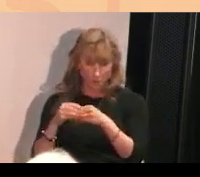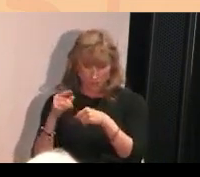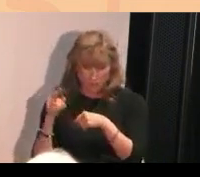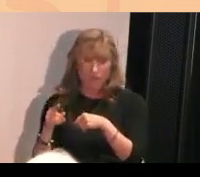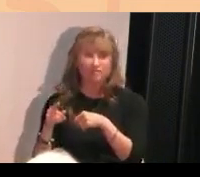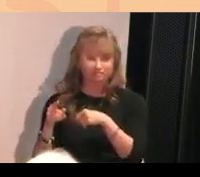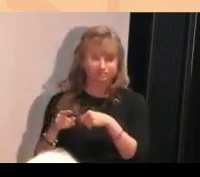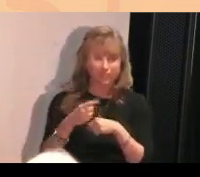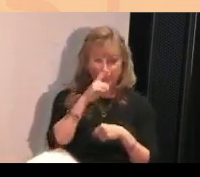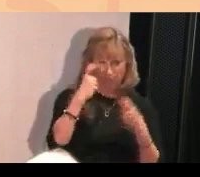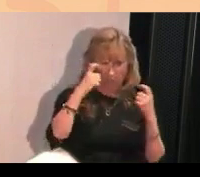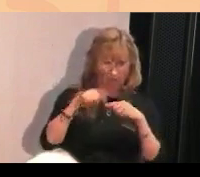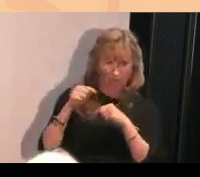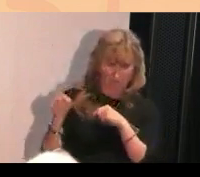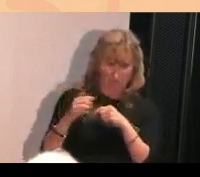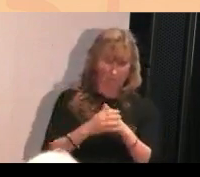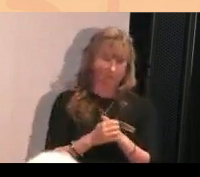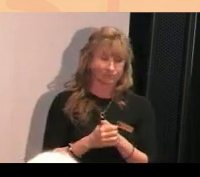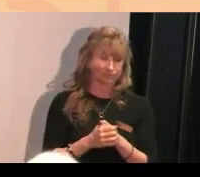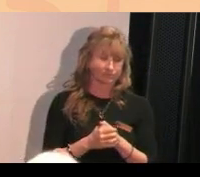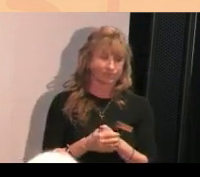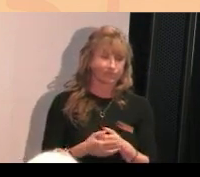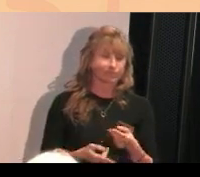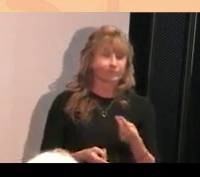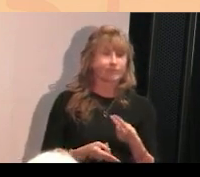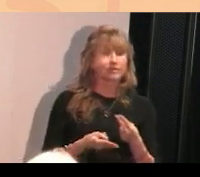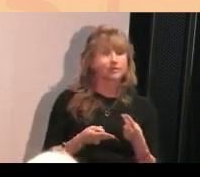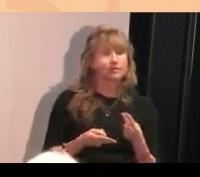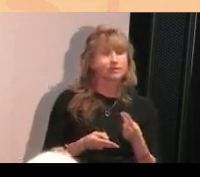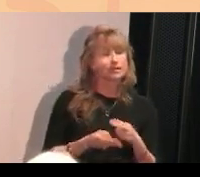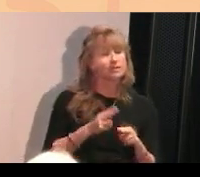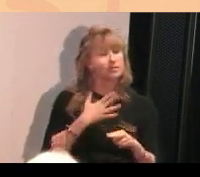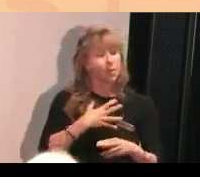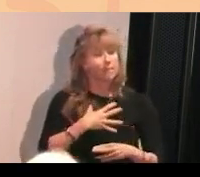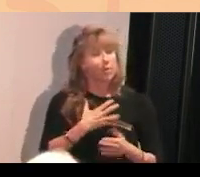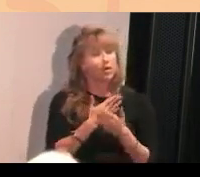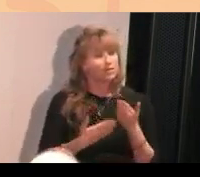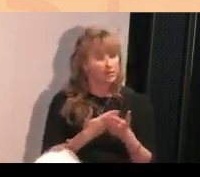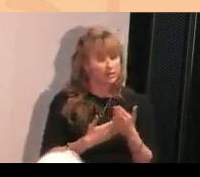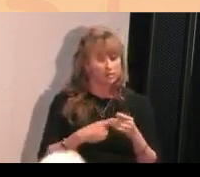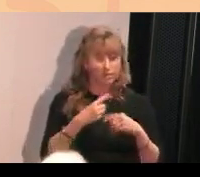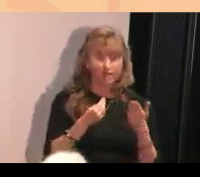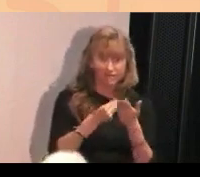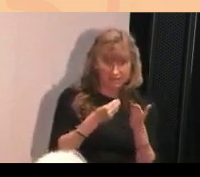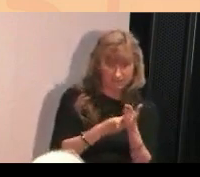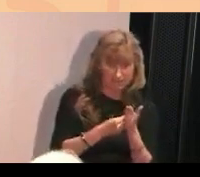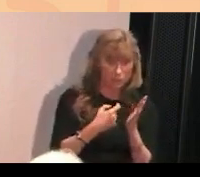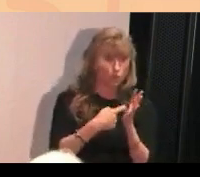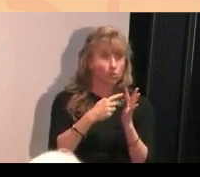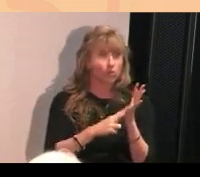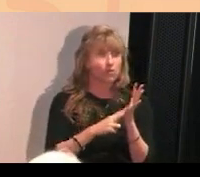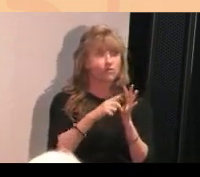for more on funding and revenue sources you can see page 96 of the Bringing it Forward report